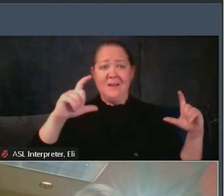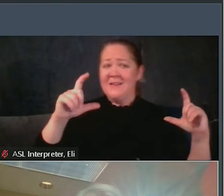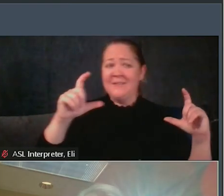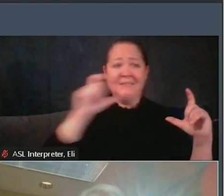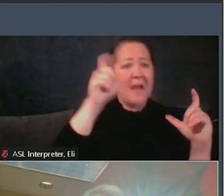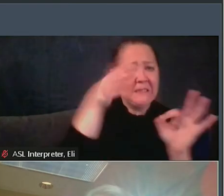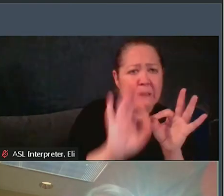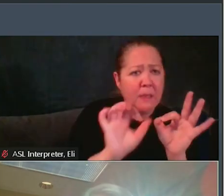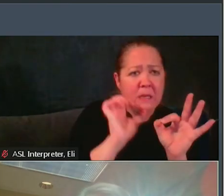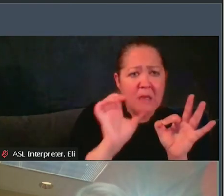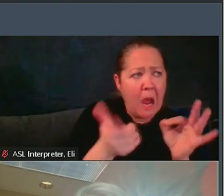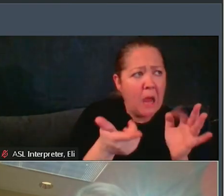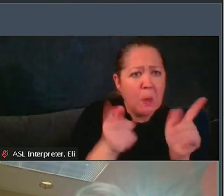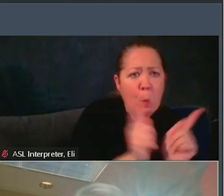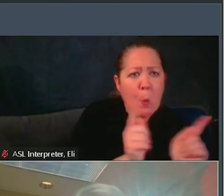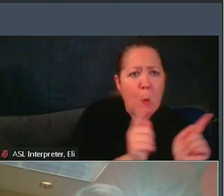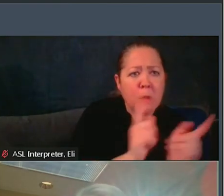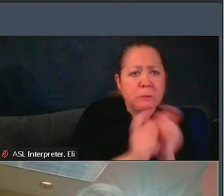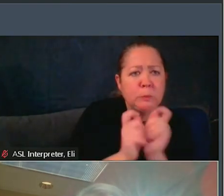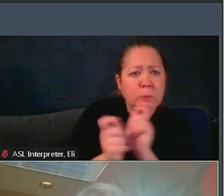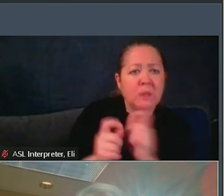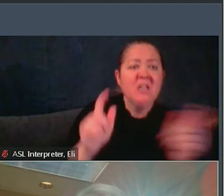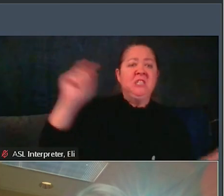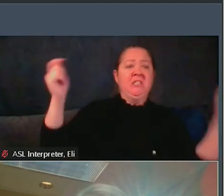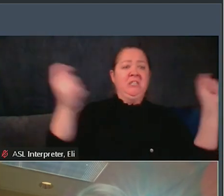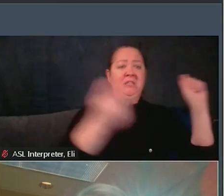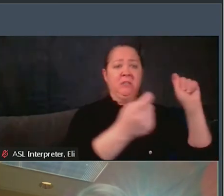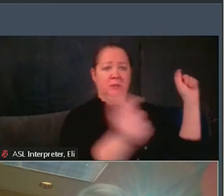described the process as a and rent or renovation.